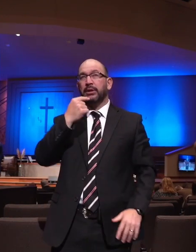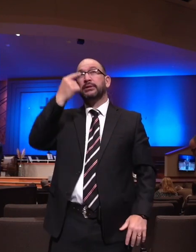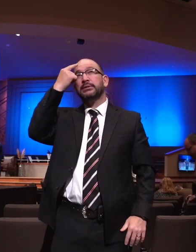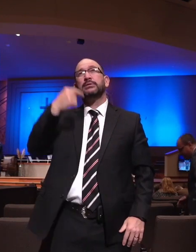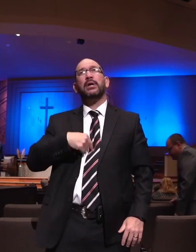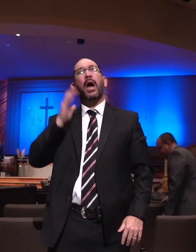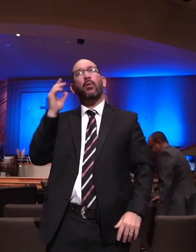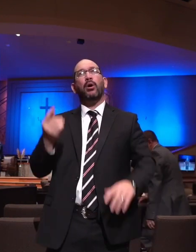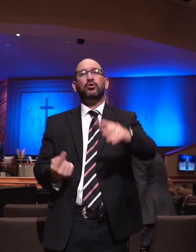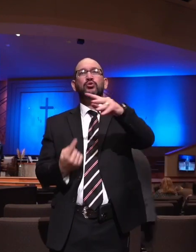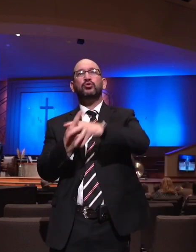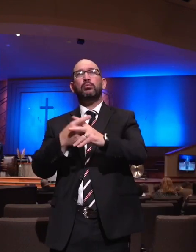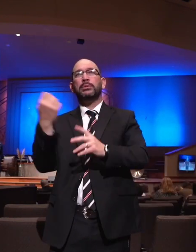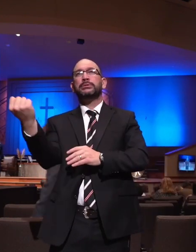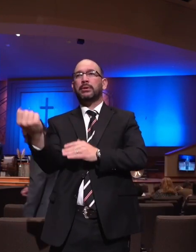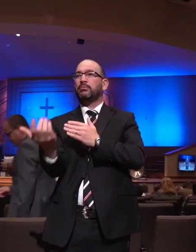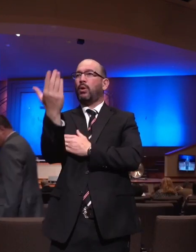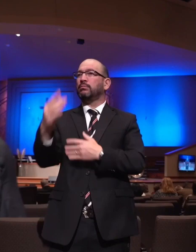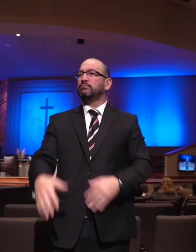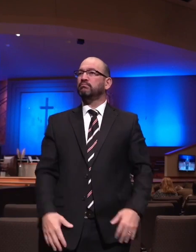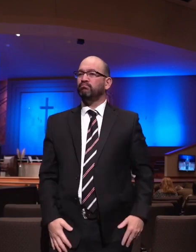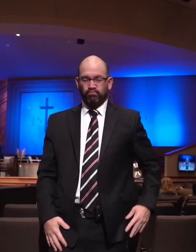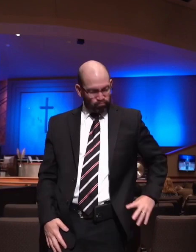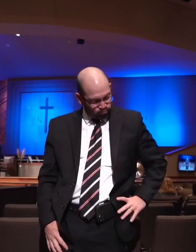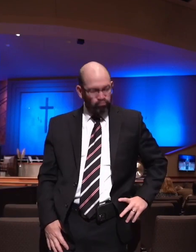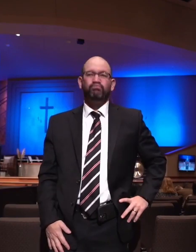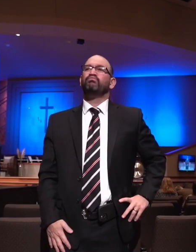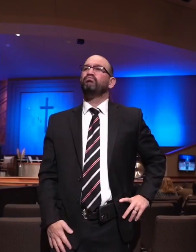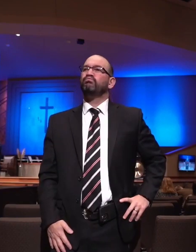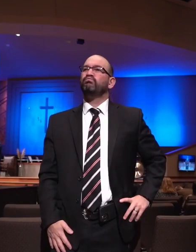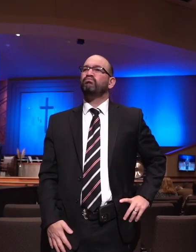at the breakfast and you get out there in the community